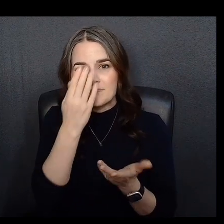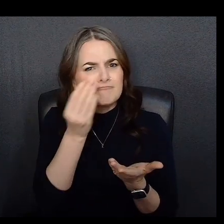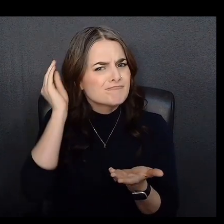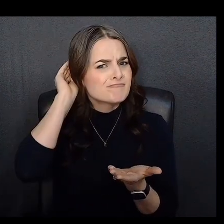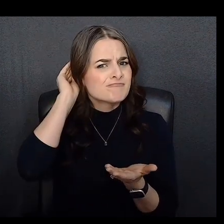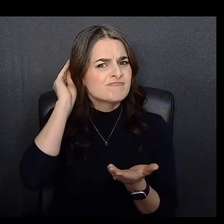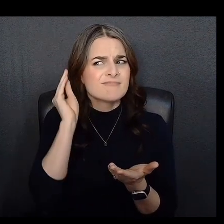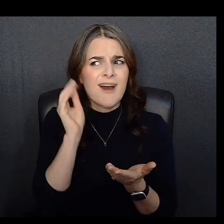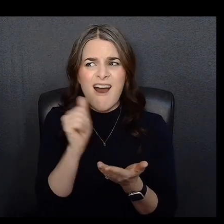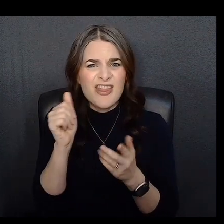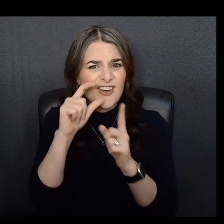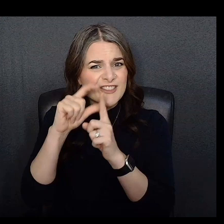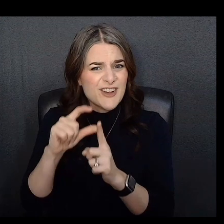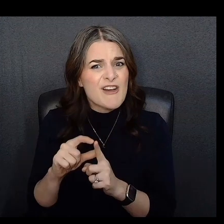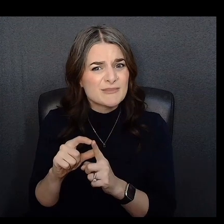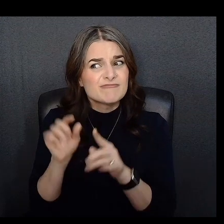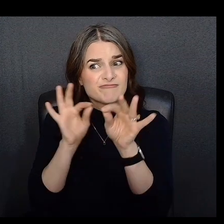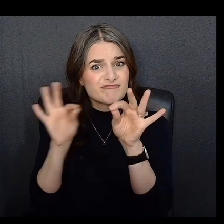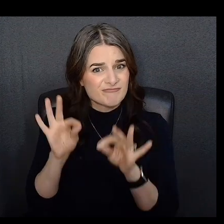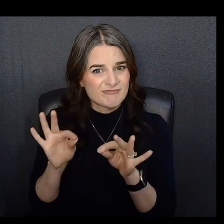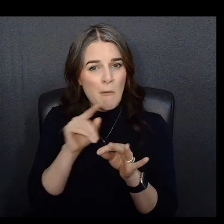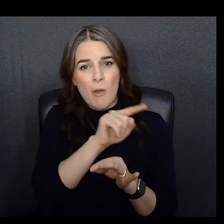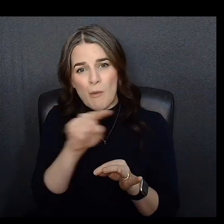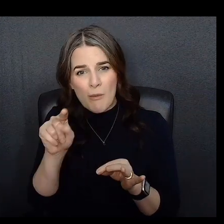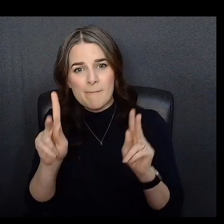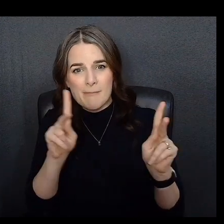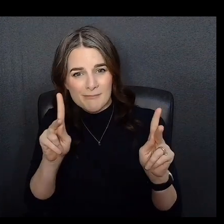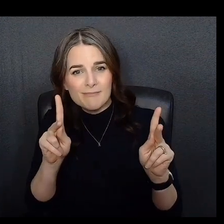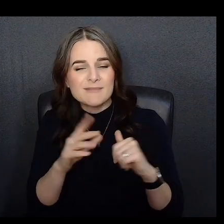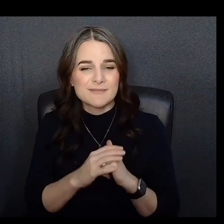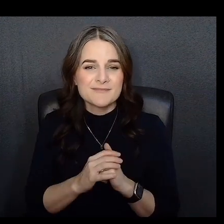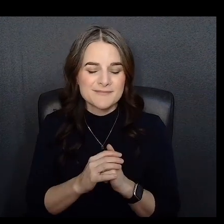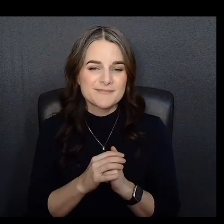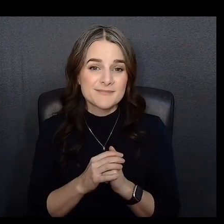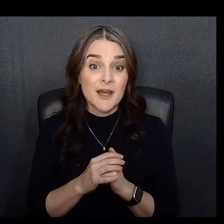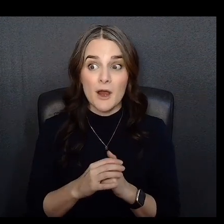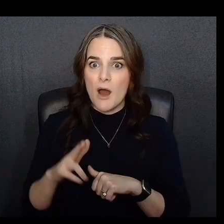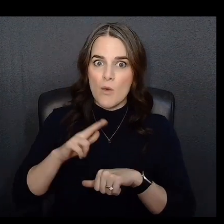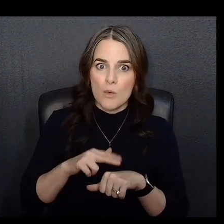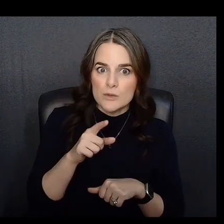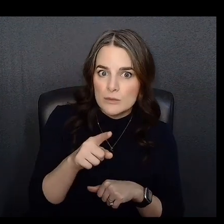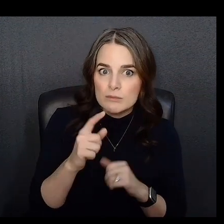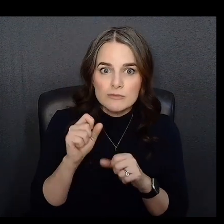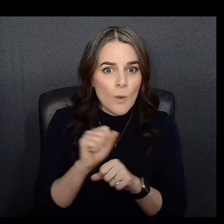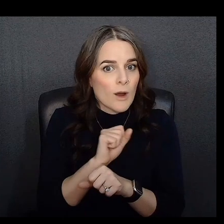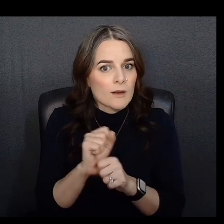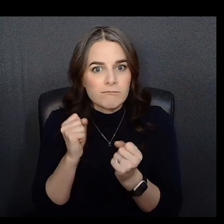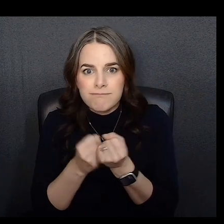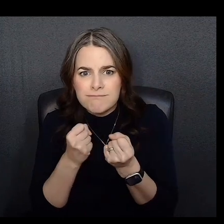that there are other terms to describe individuals. And of course, if you're working or you are supporting somebody